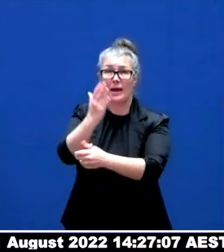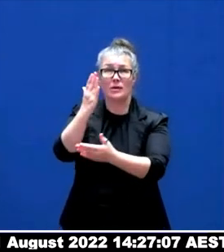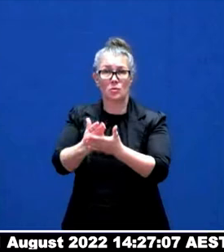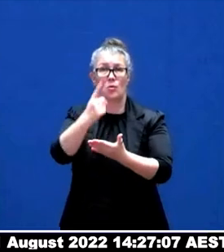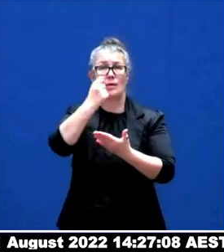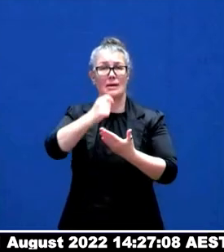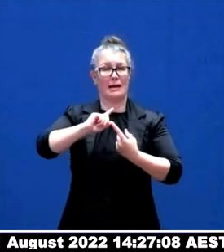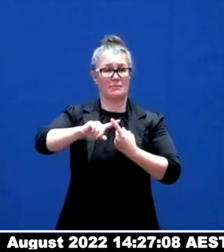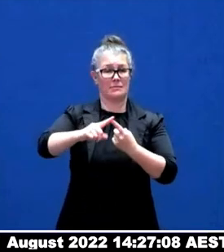long-term housing.